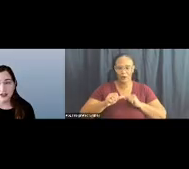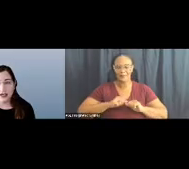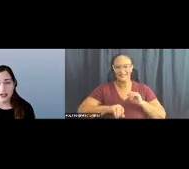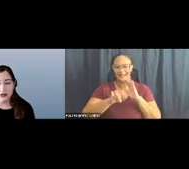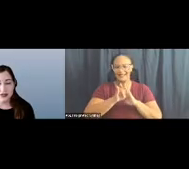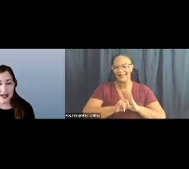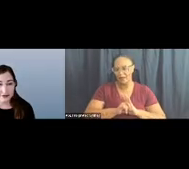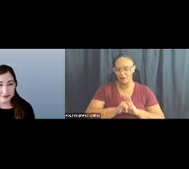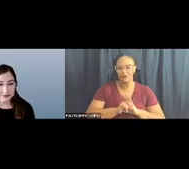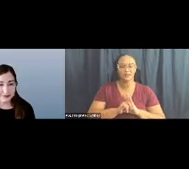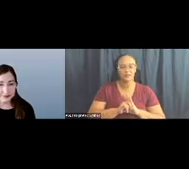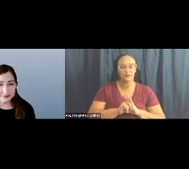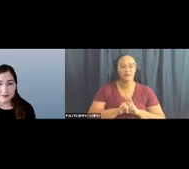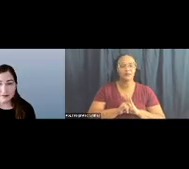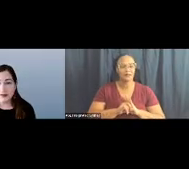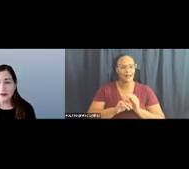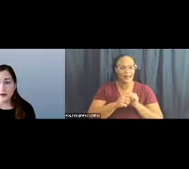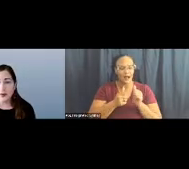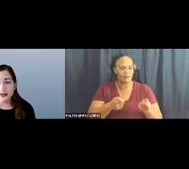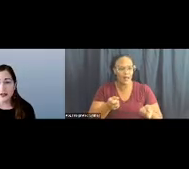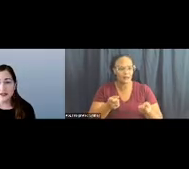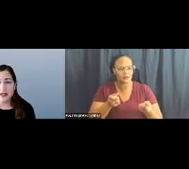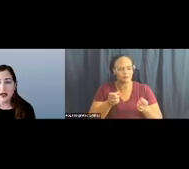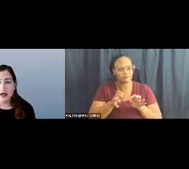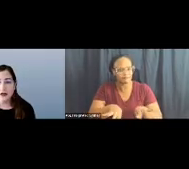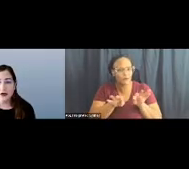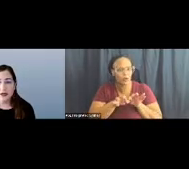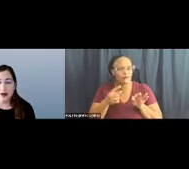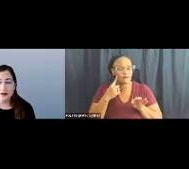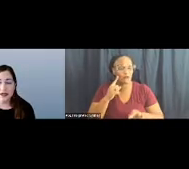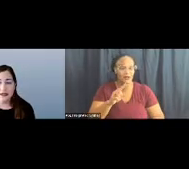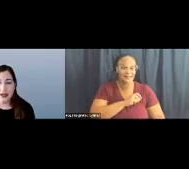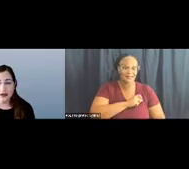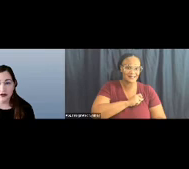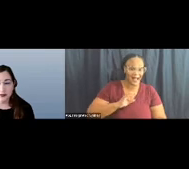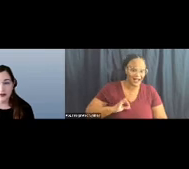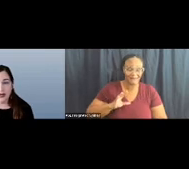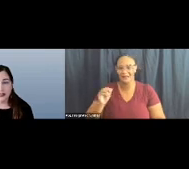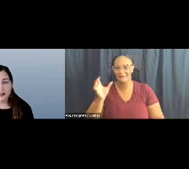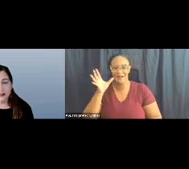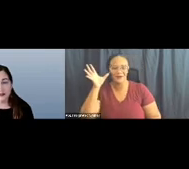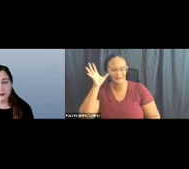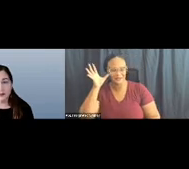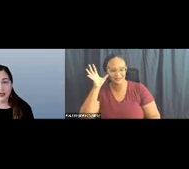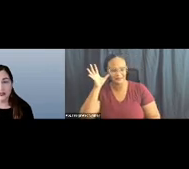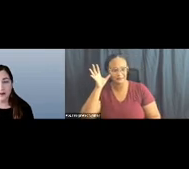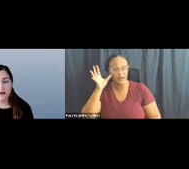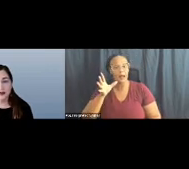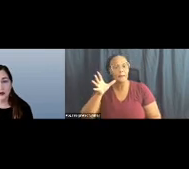and educational staff? For parents, learning about the indicators provides information about